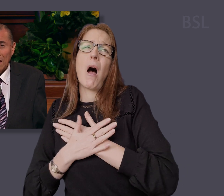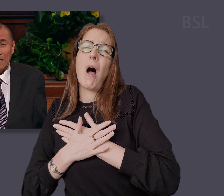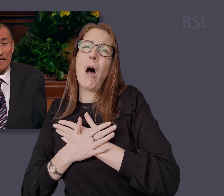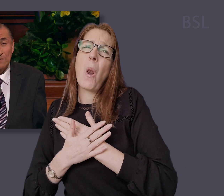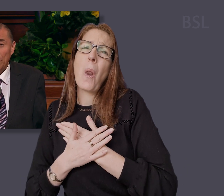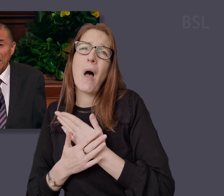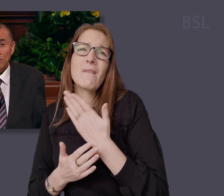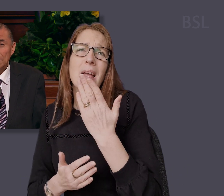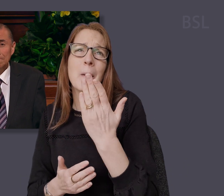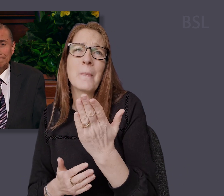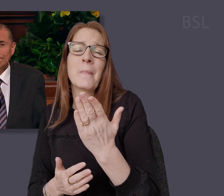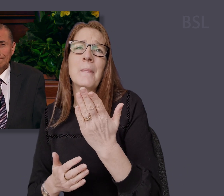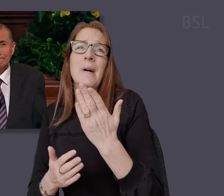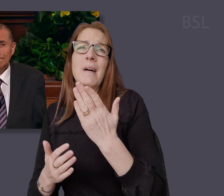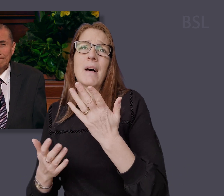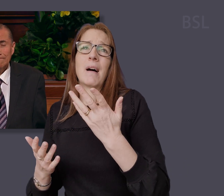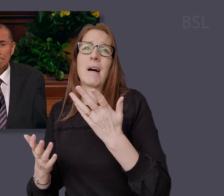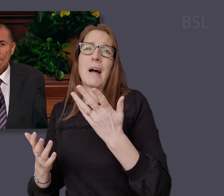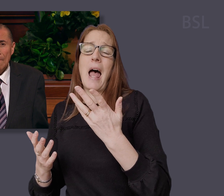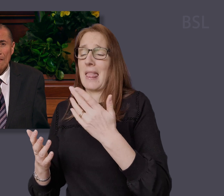and had compassion,